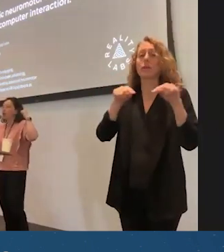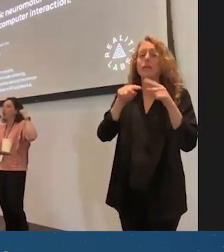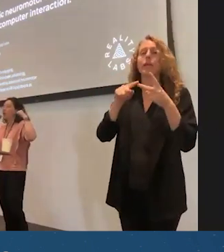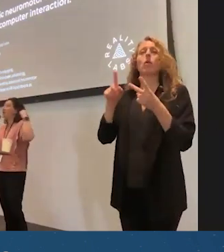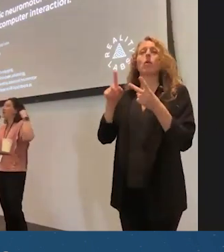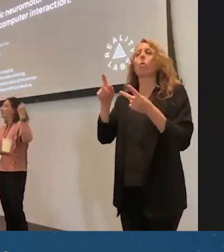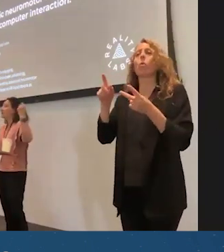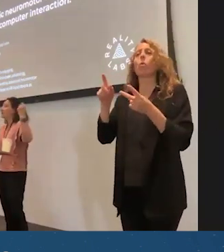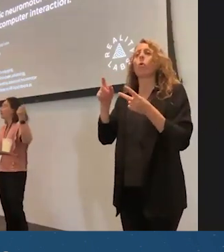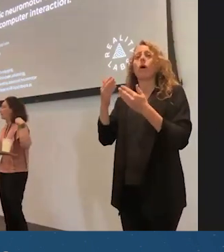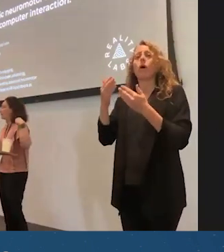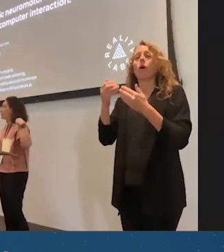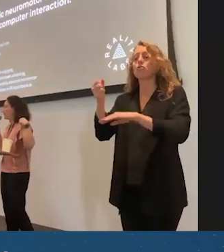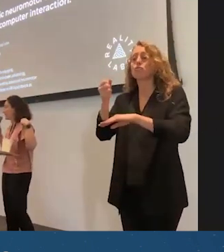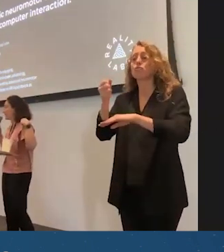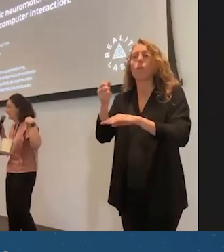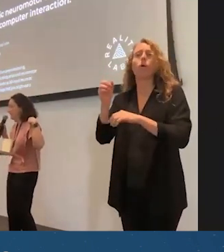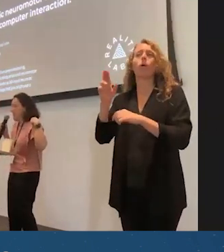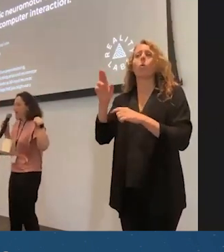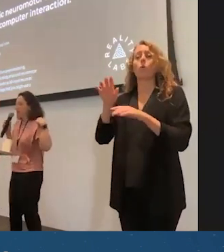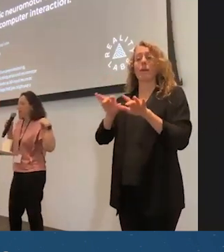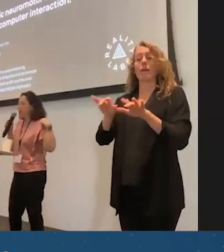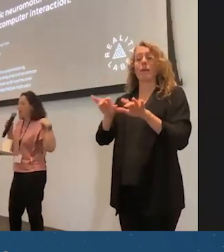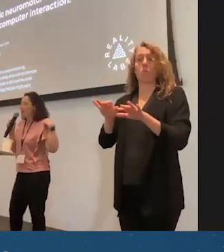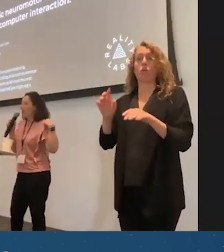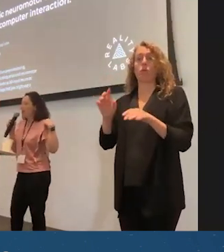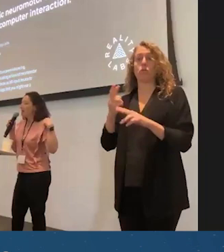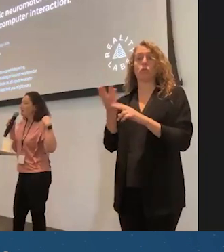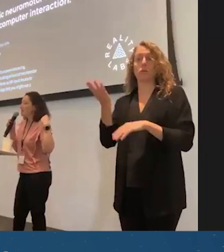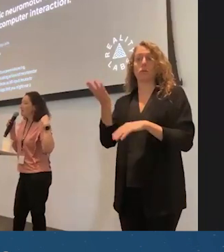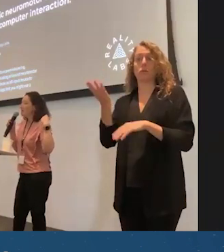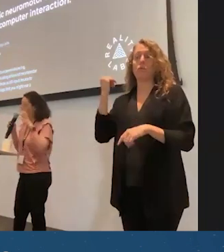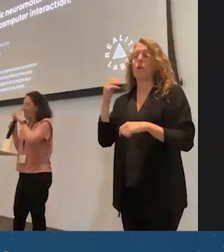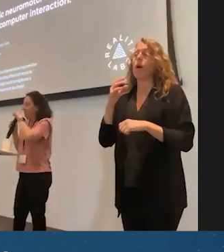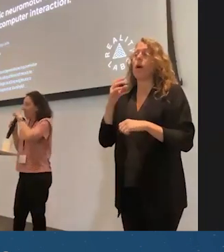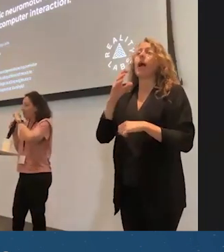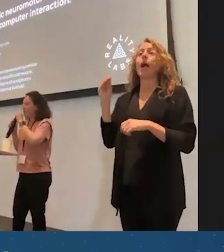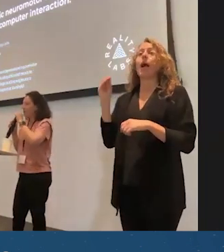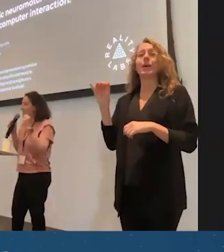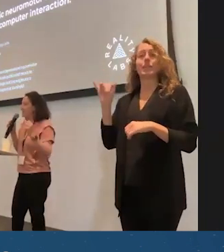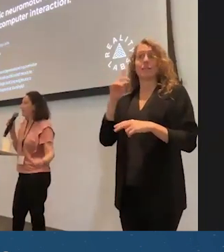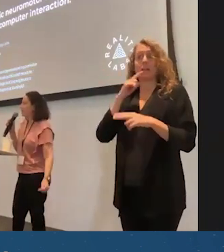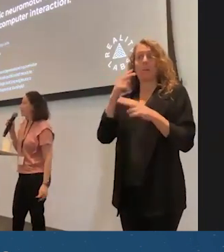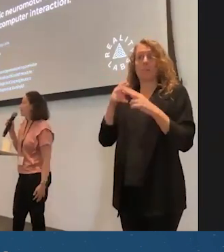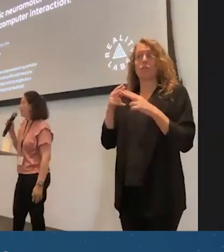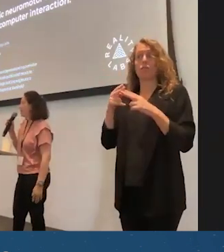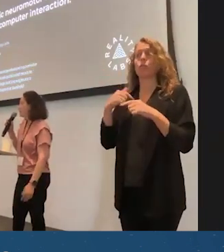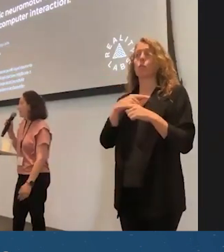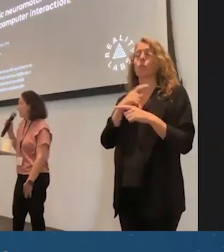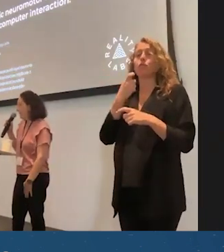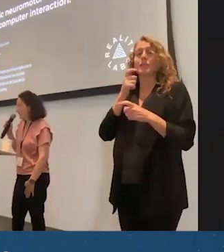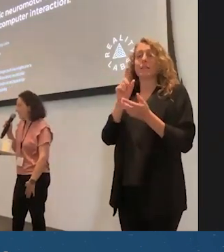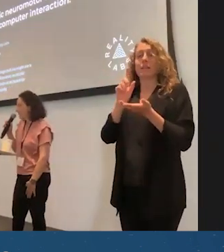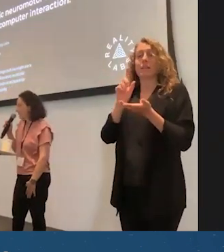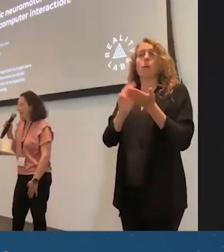or a keyboard for historically. And as I mentioned, we recently published our first public paper